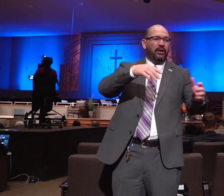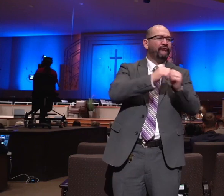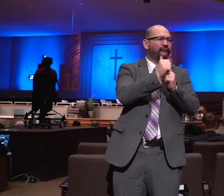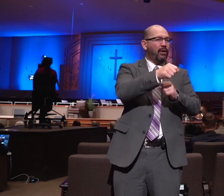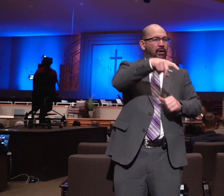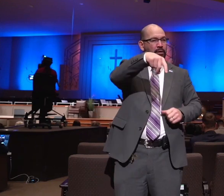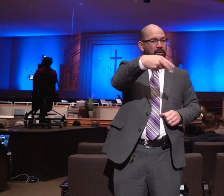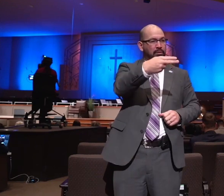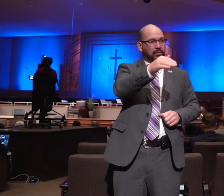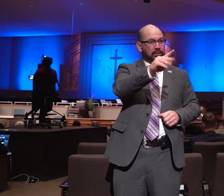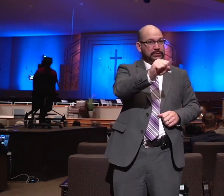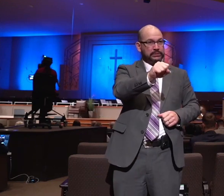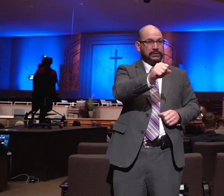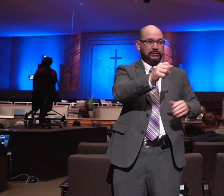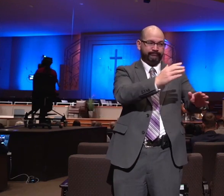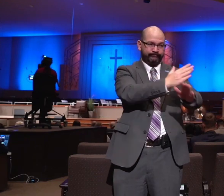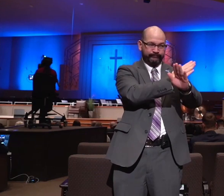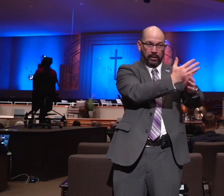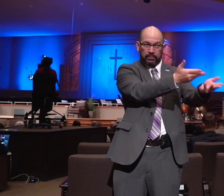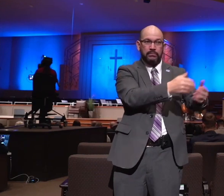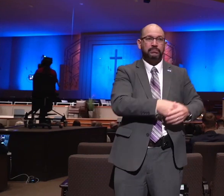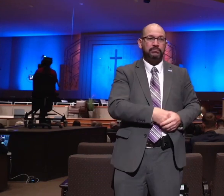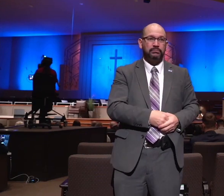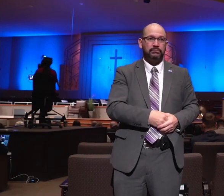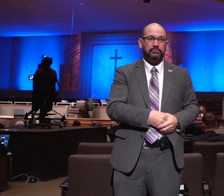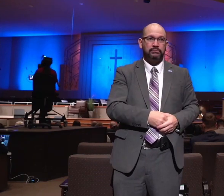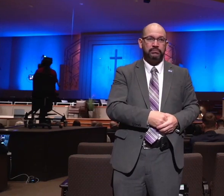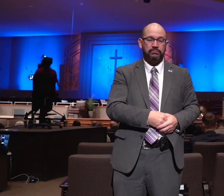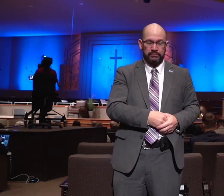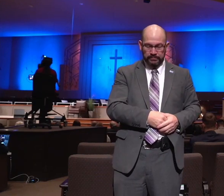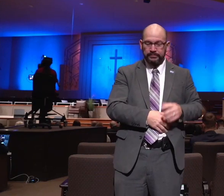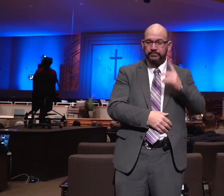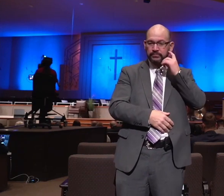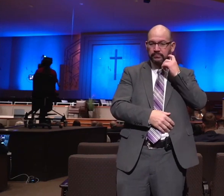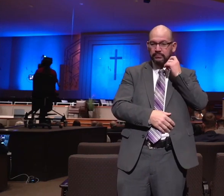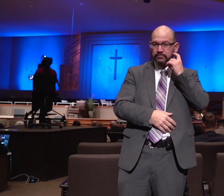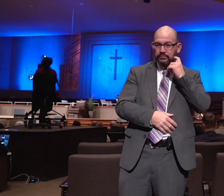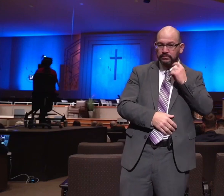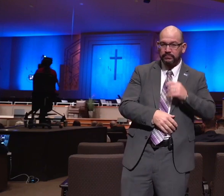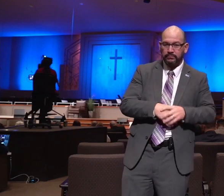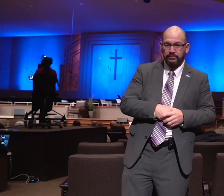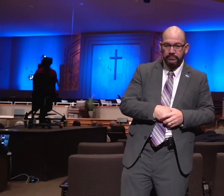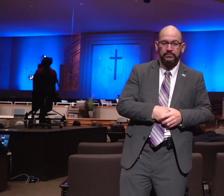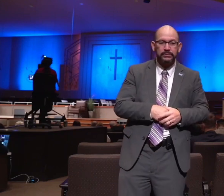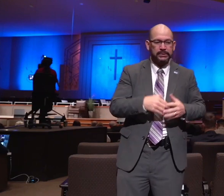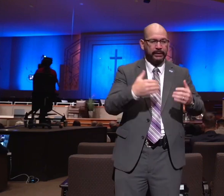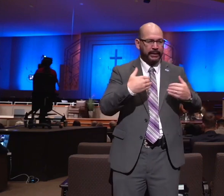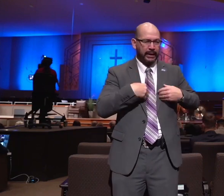the Bible says that Bethlehem at